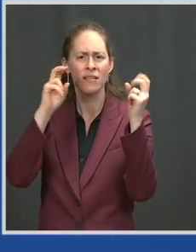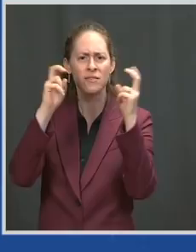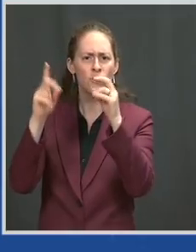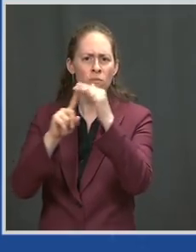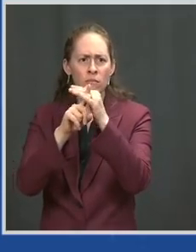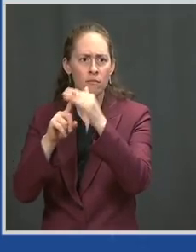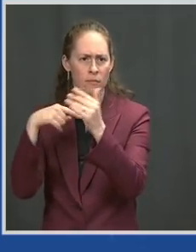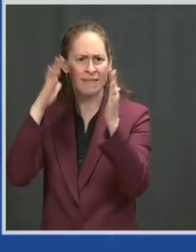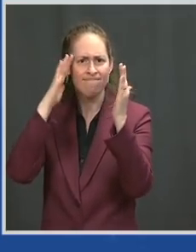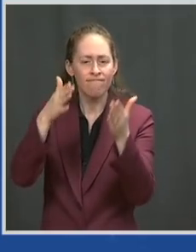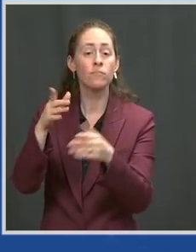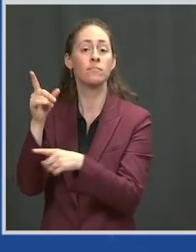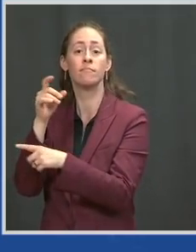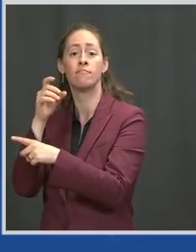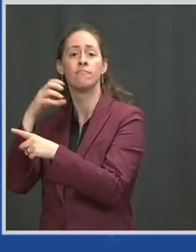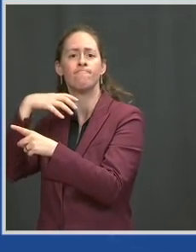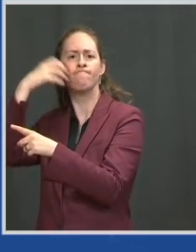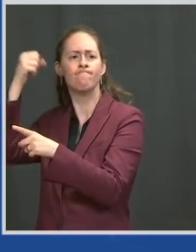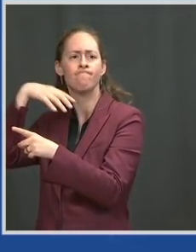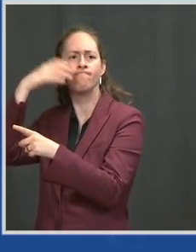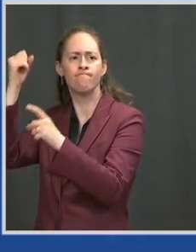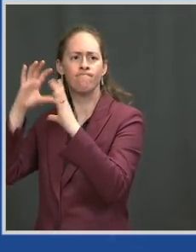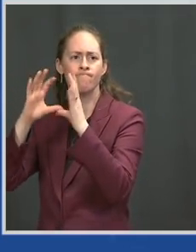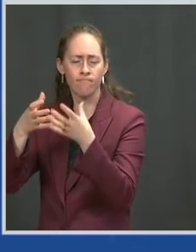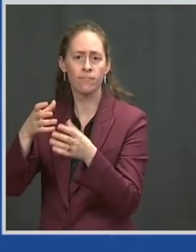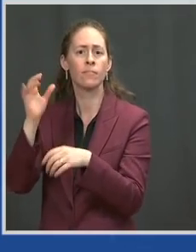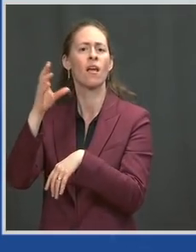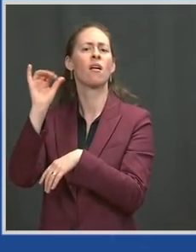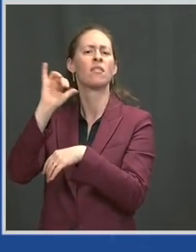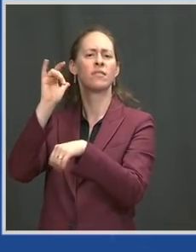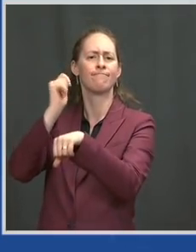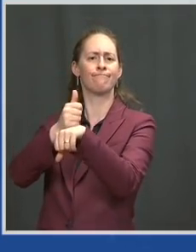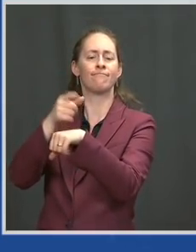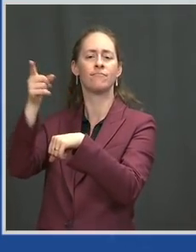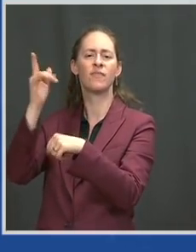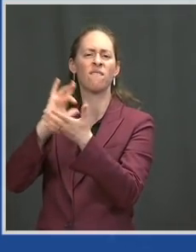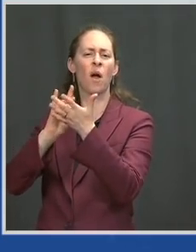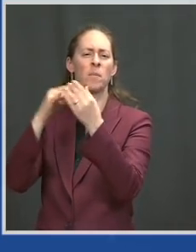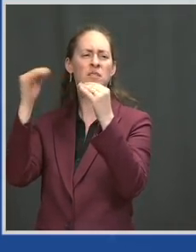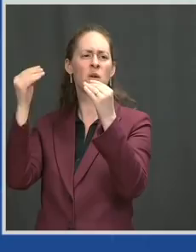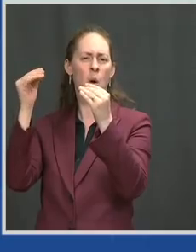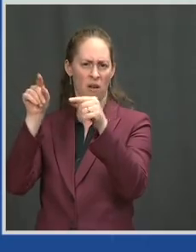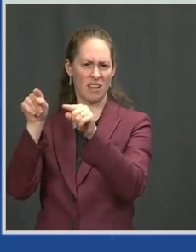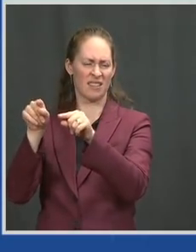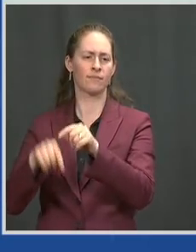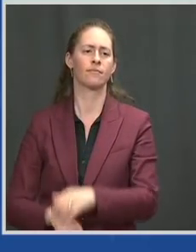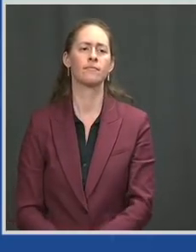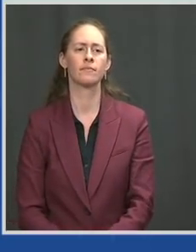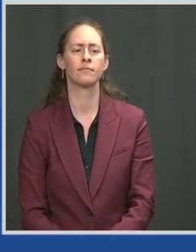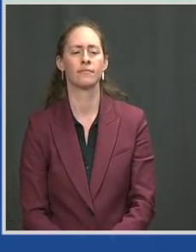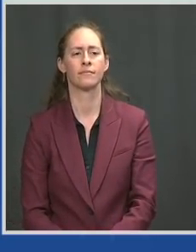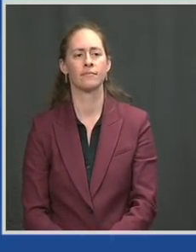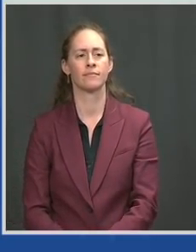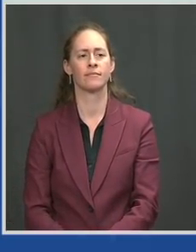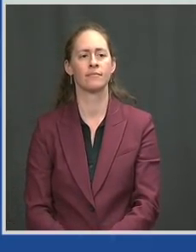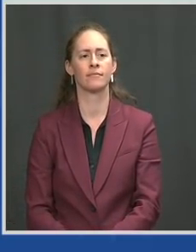It also meant -- it also meant going after homeless shelters and some of the folks who worked in and were residents there.